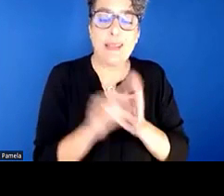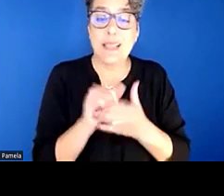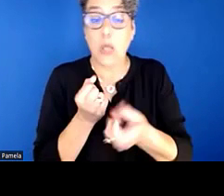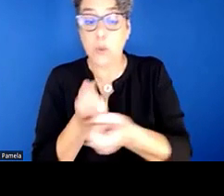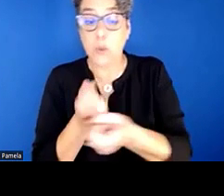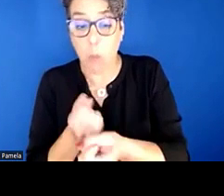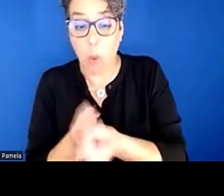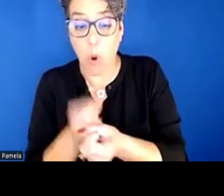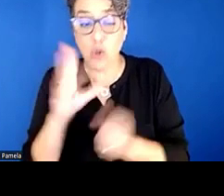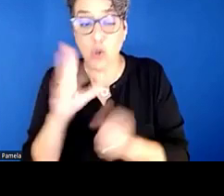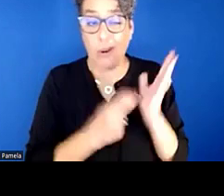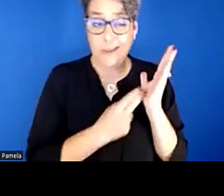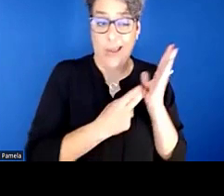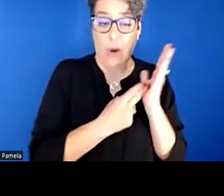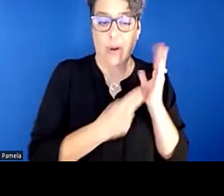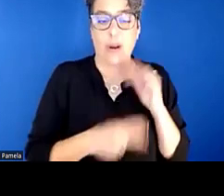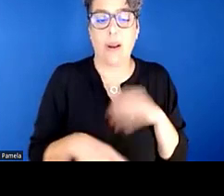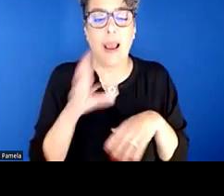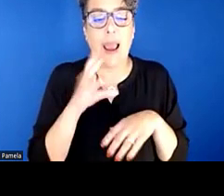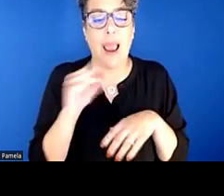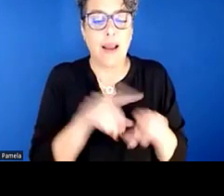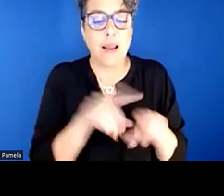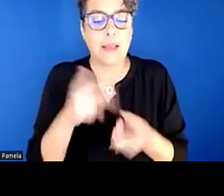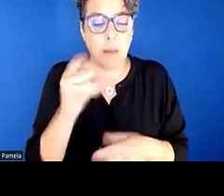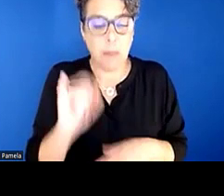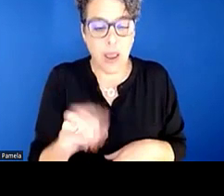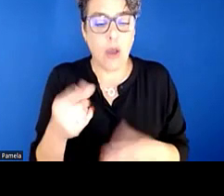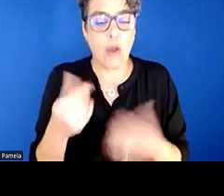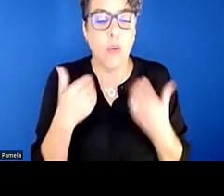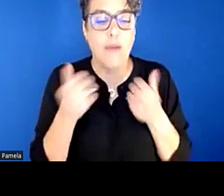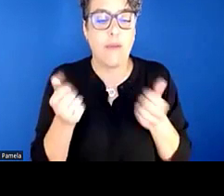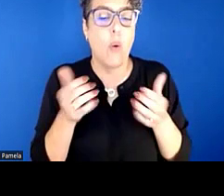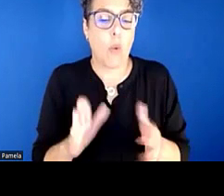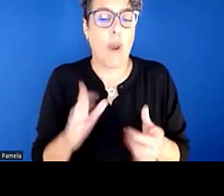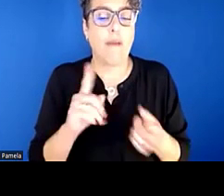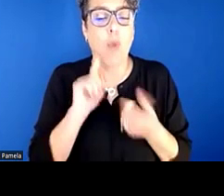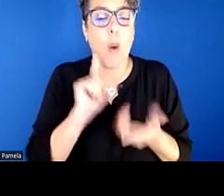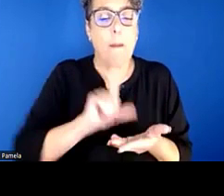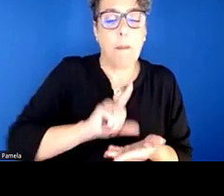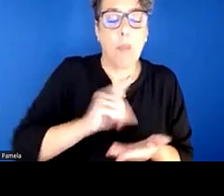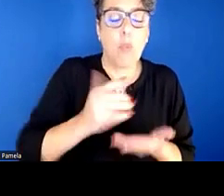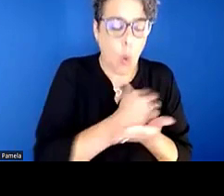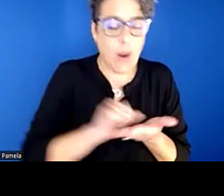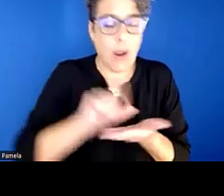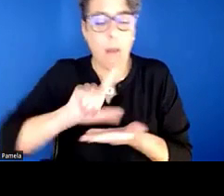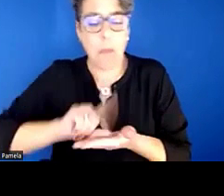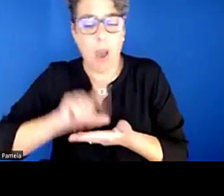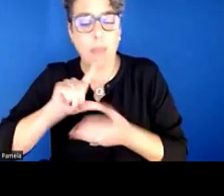in recording, reporting and publishing data, and as a staff scientist in the lab or postdoc